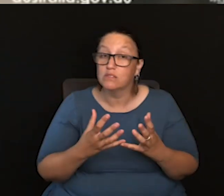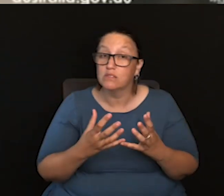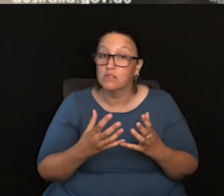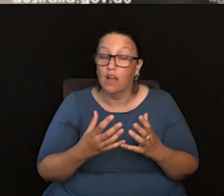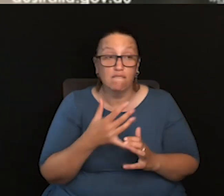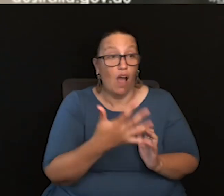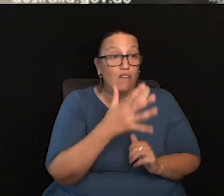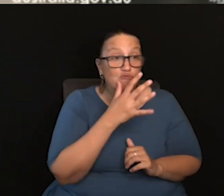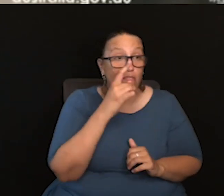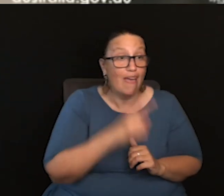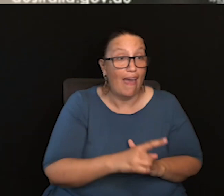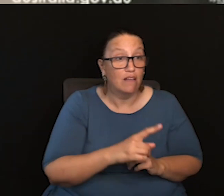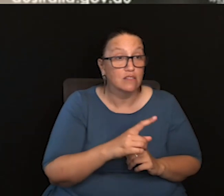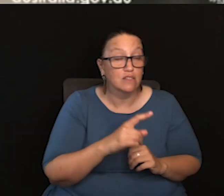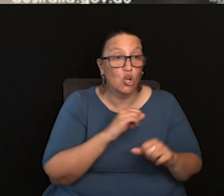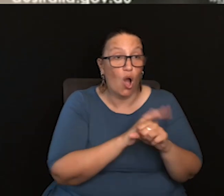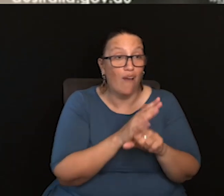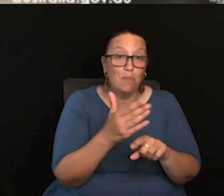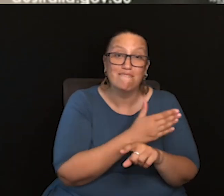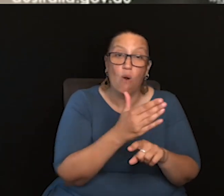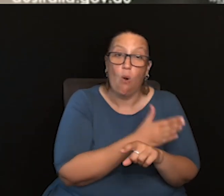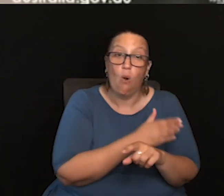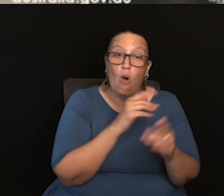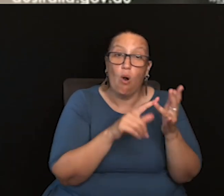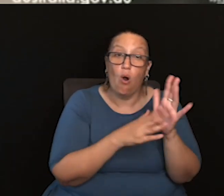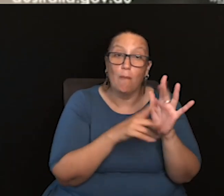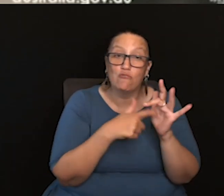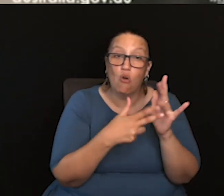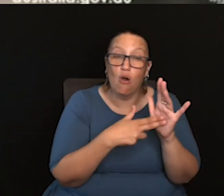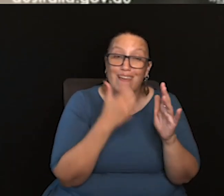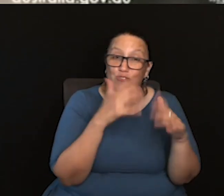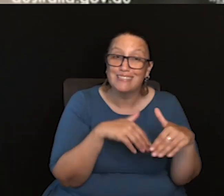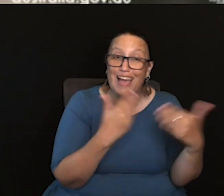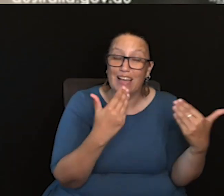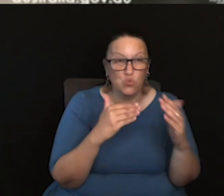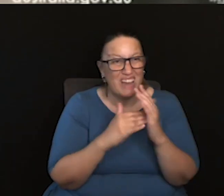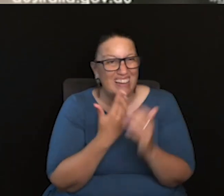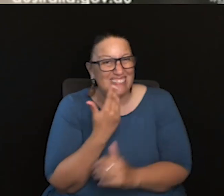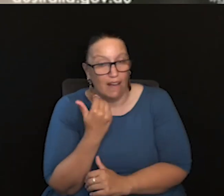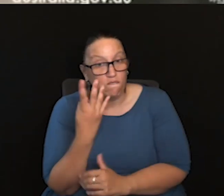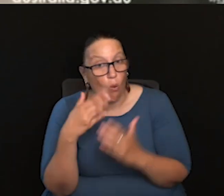And clearly a worldwide figure of, probably in reality, closer to 10 million cases